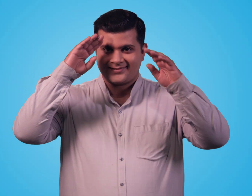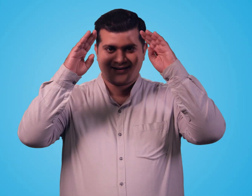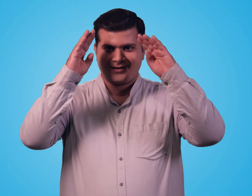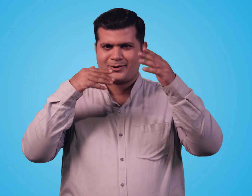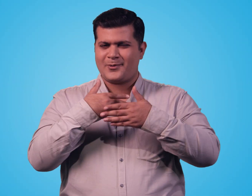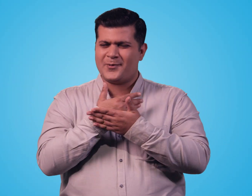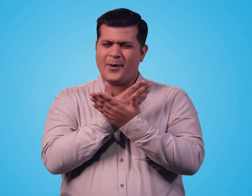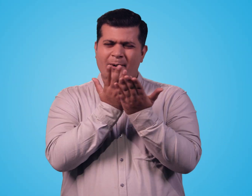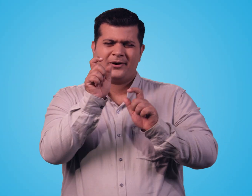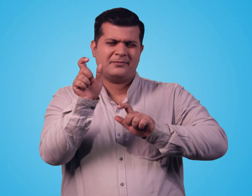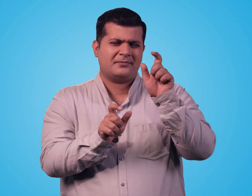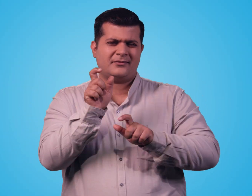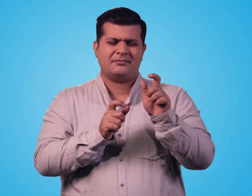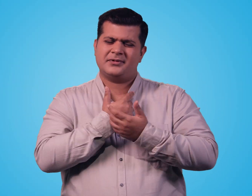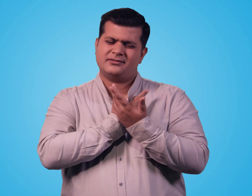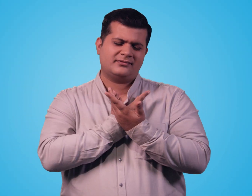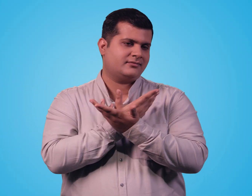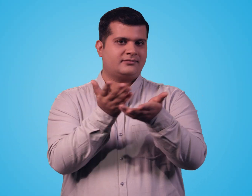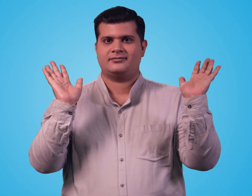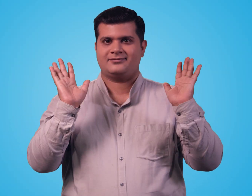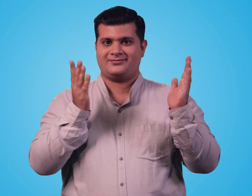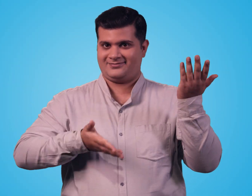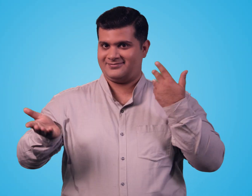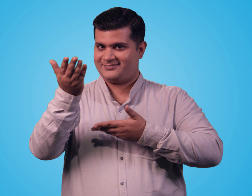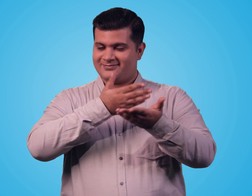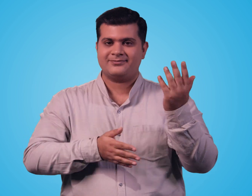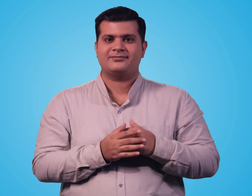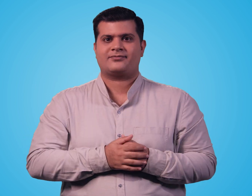A big hello to everyone!